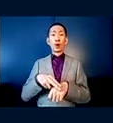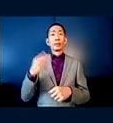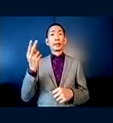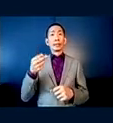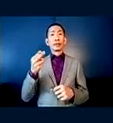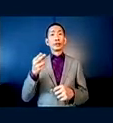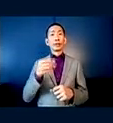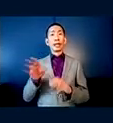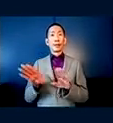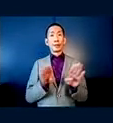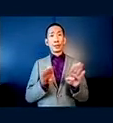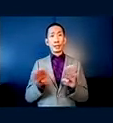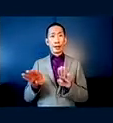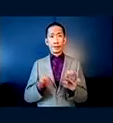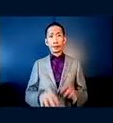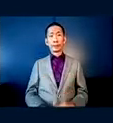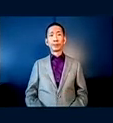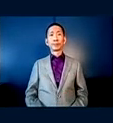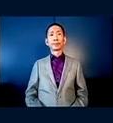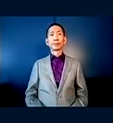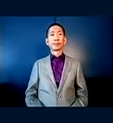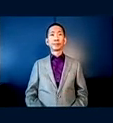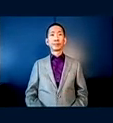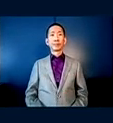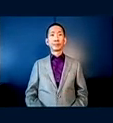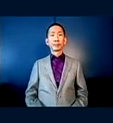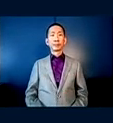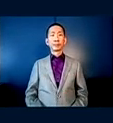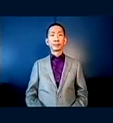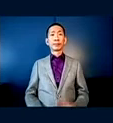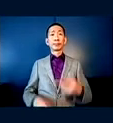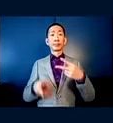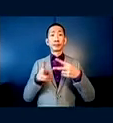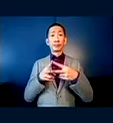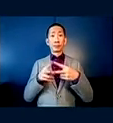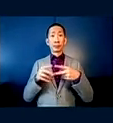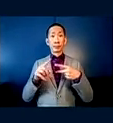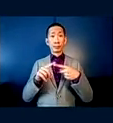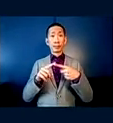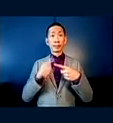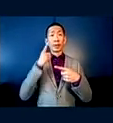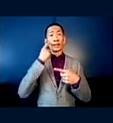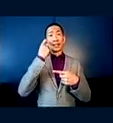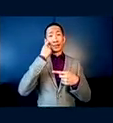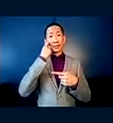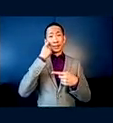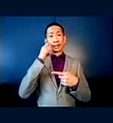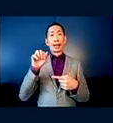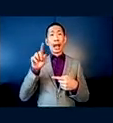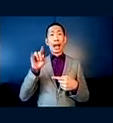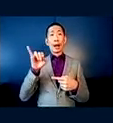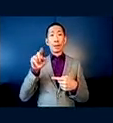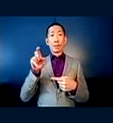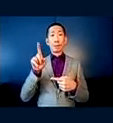COMPLEX. INFLUENCED BY CULTURAL NORMS, HISTORY AND BEHAVIOR. NEXT.